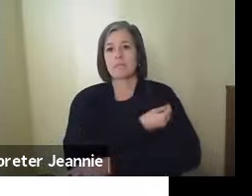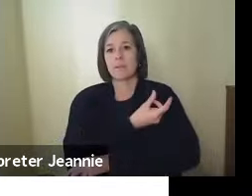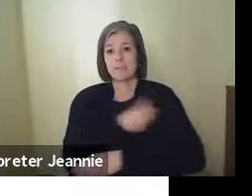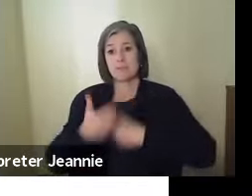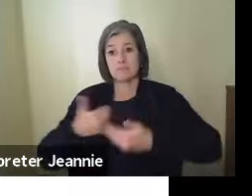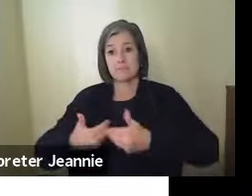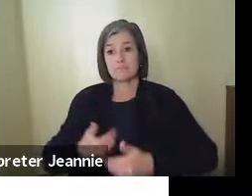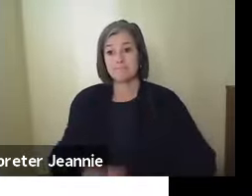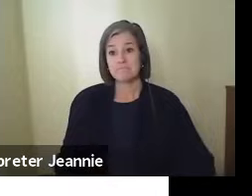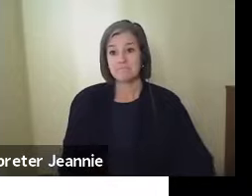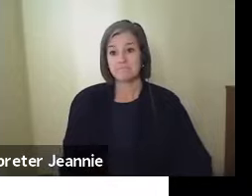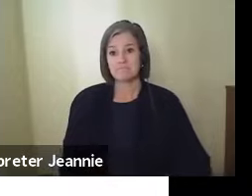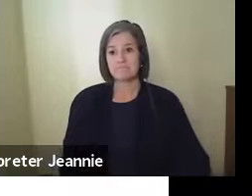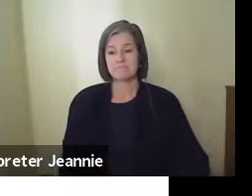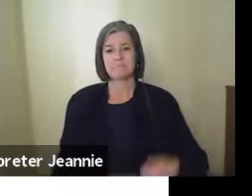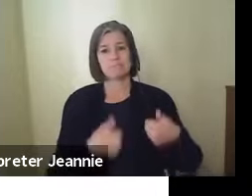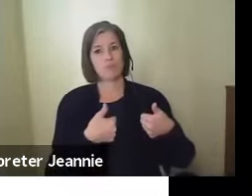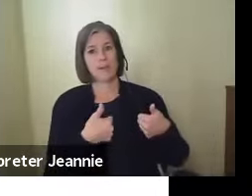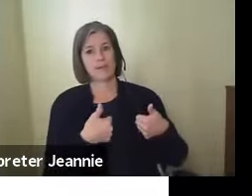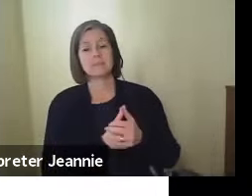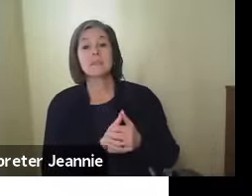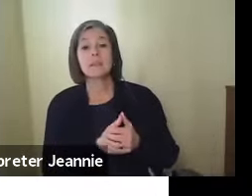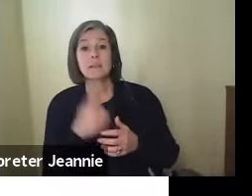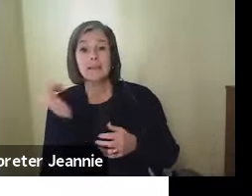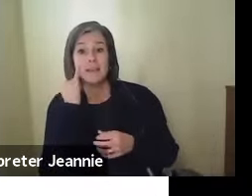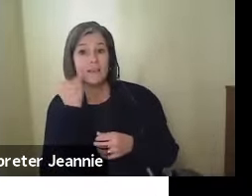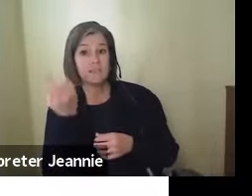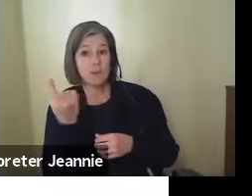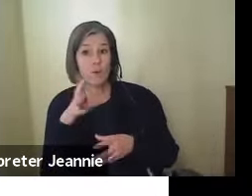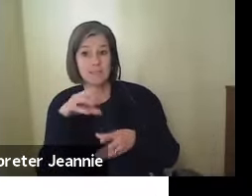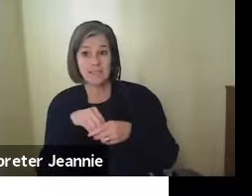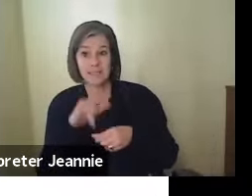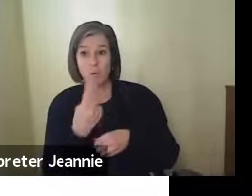Great. And if someone is in that 1A1 group, do